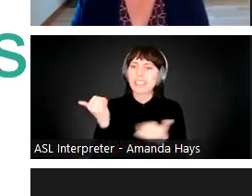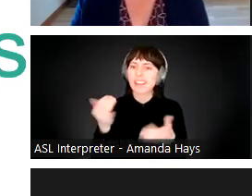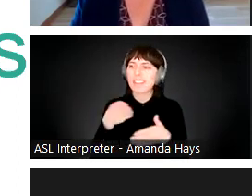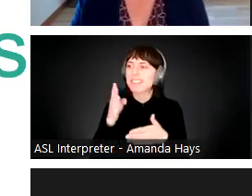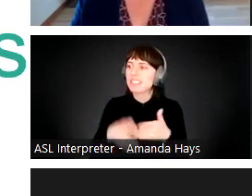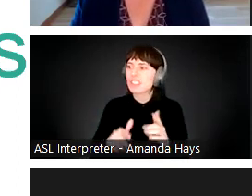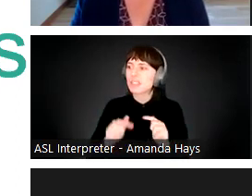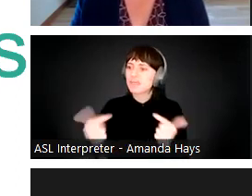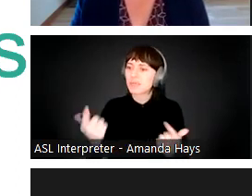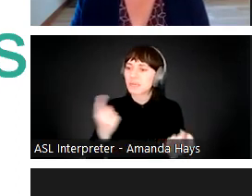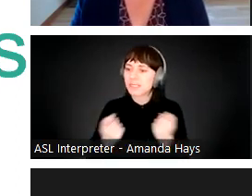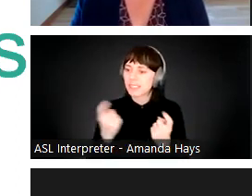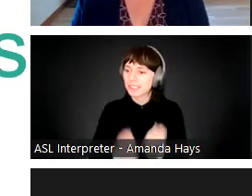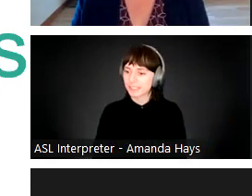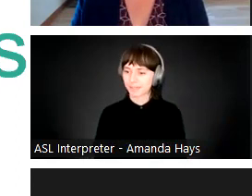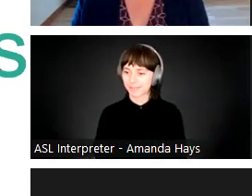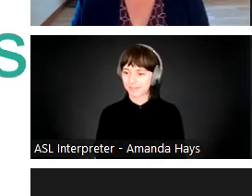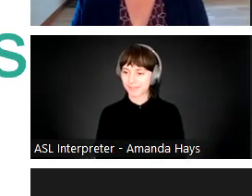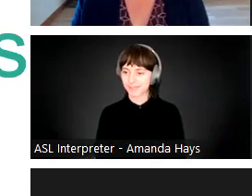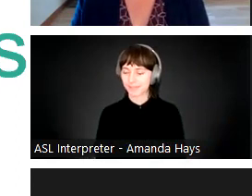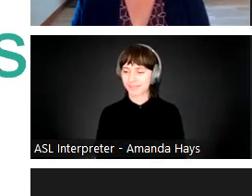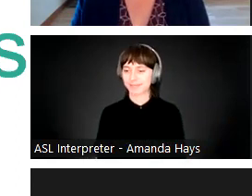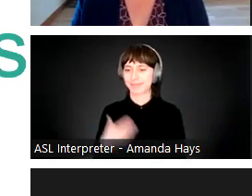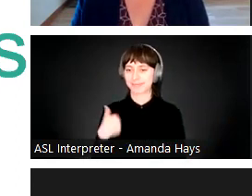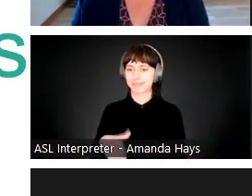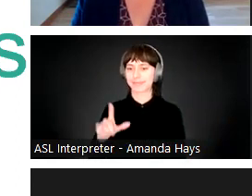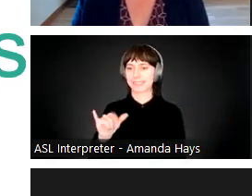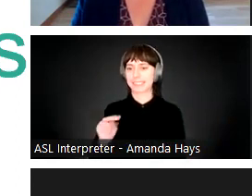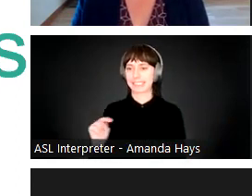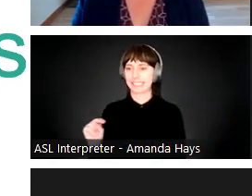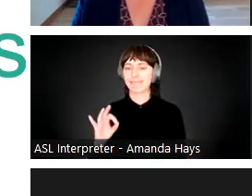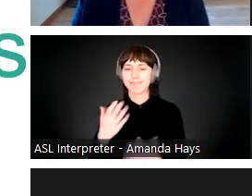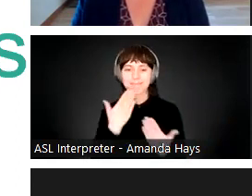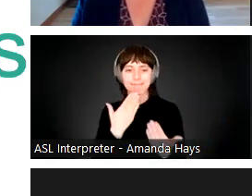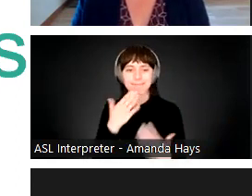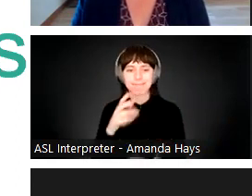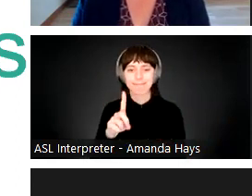This is Lynn. Thank you so much, Dylan